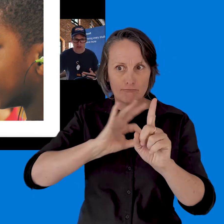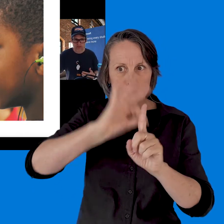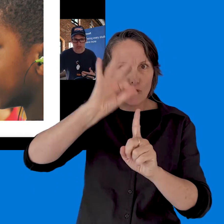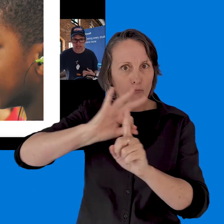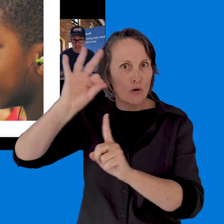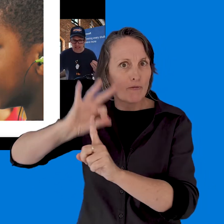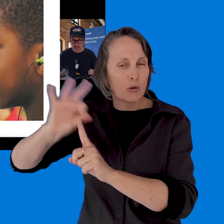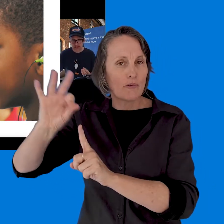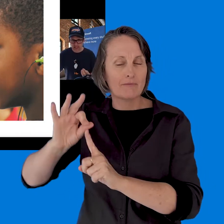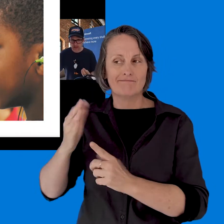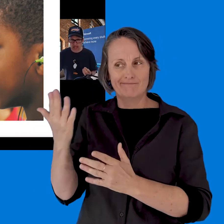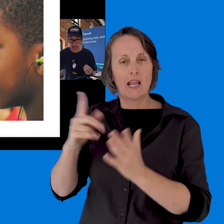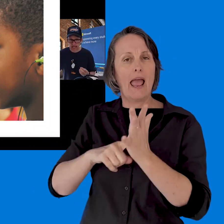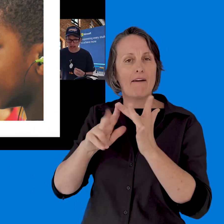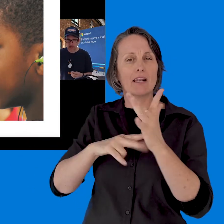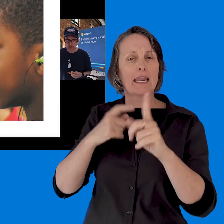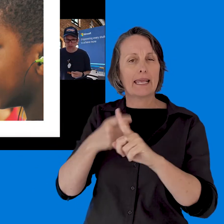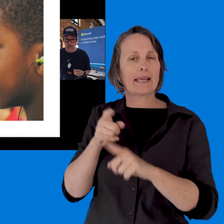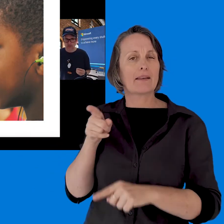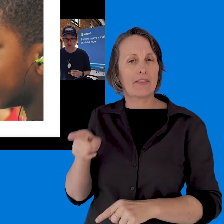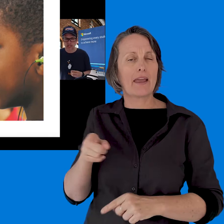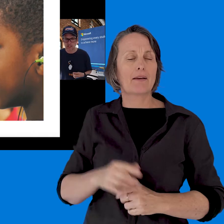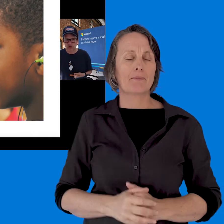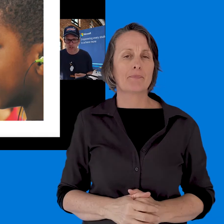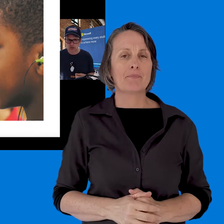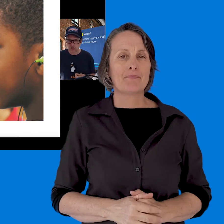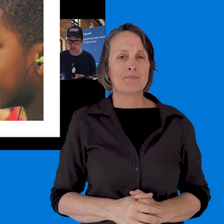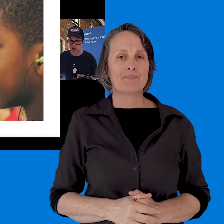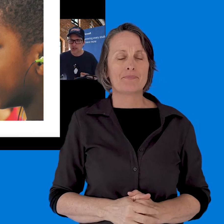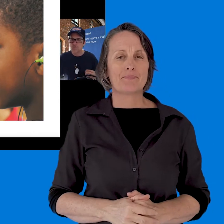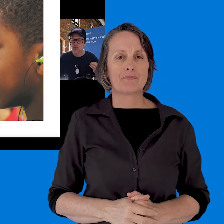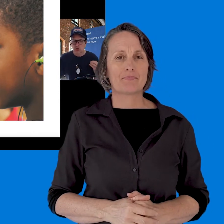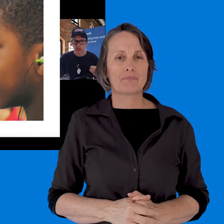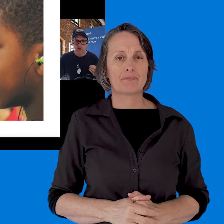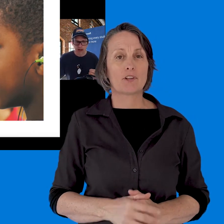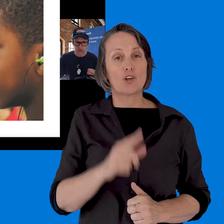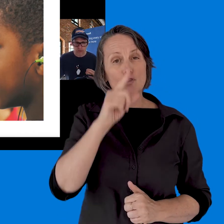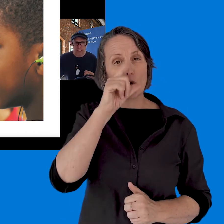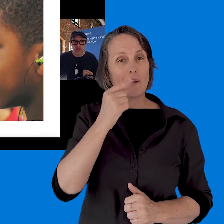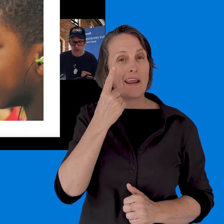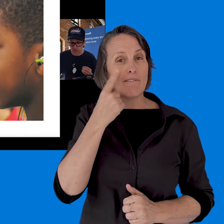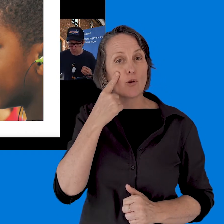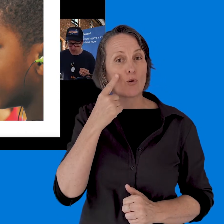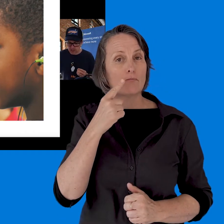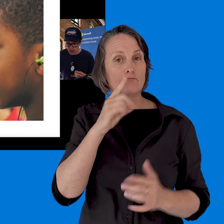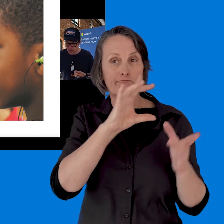but nevertheless there is the link there aka.ms/learningtoolstudy. So you can grab the research for yourself